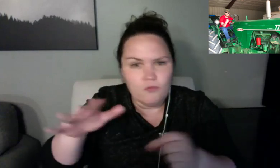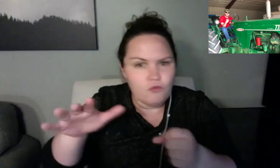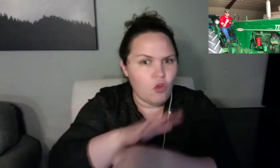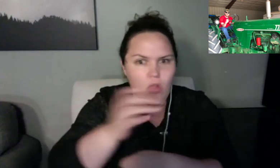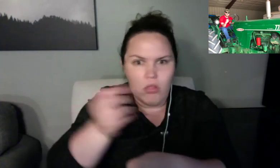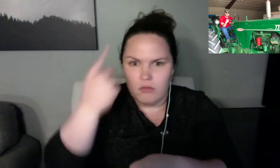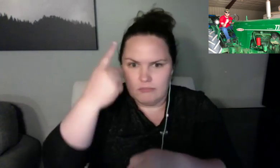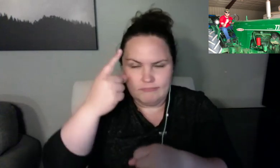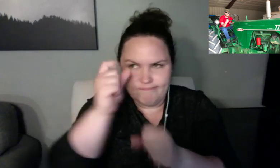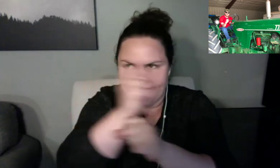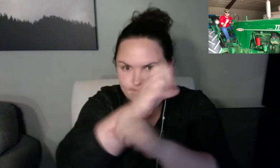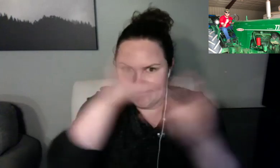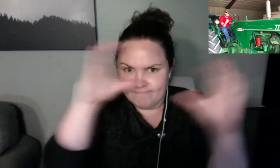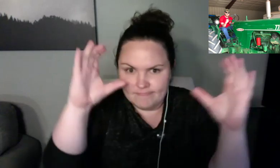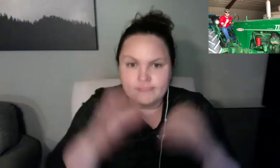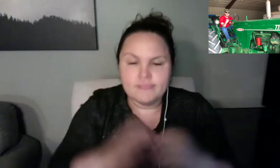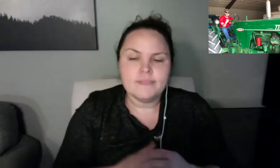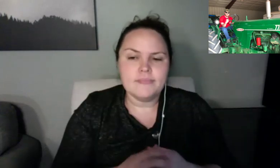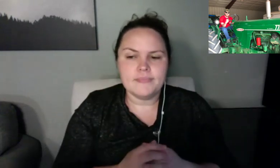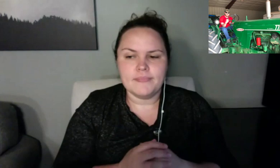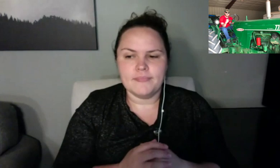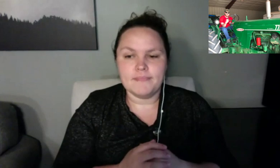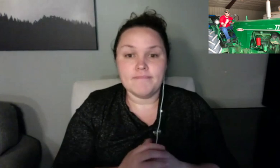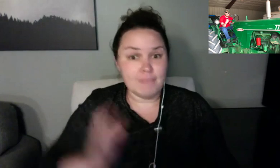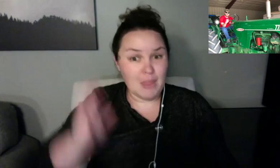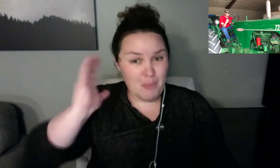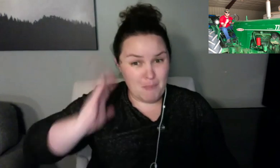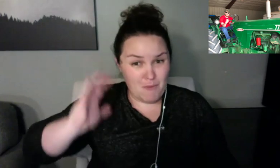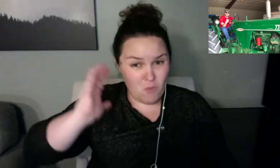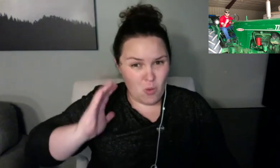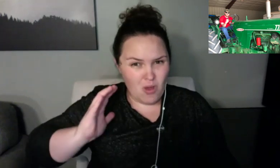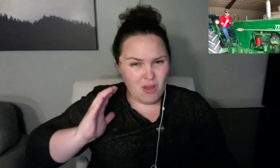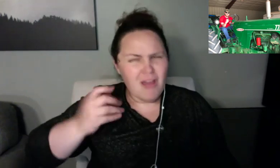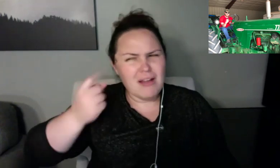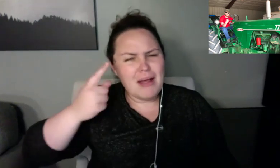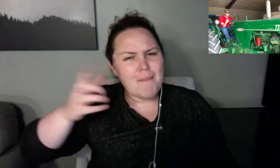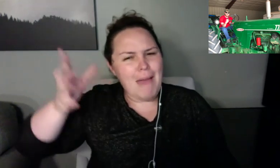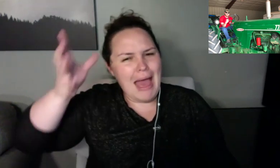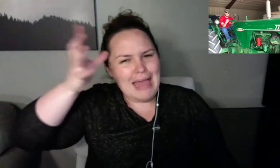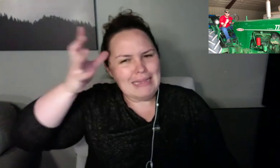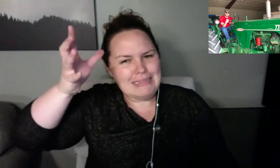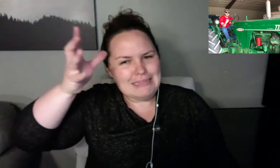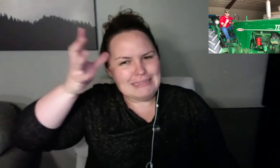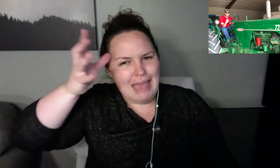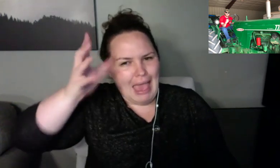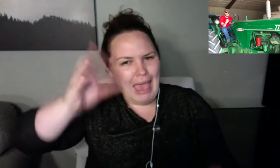When I my dad kinda got me into this when I was in eighth grade.